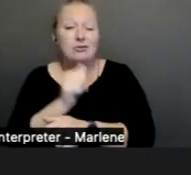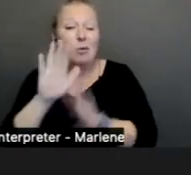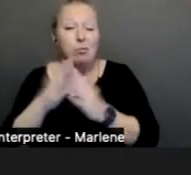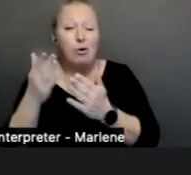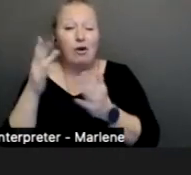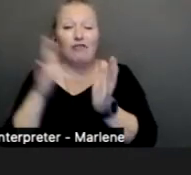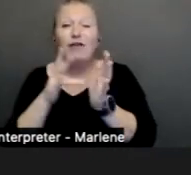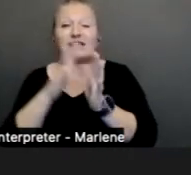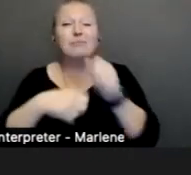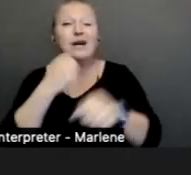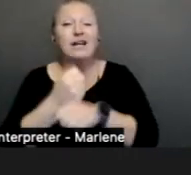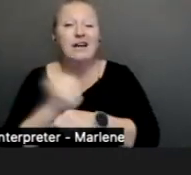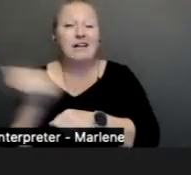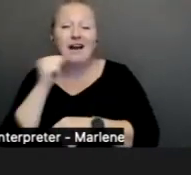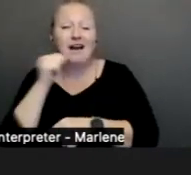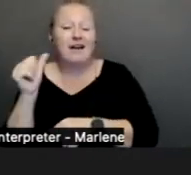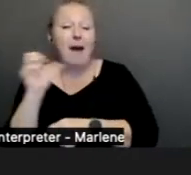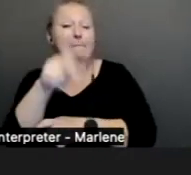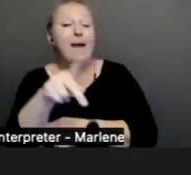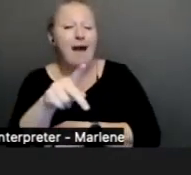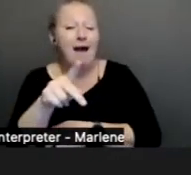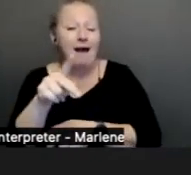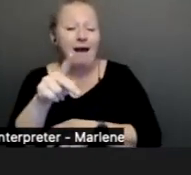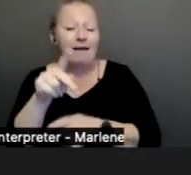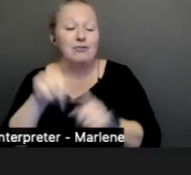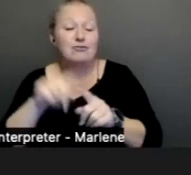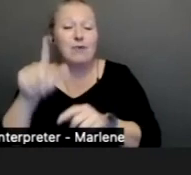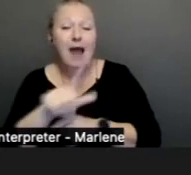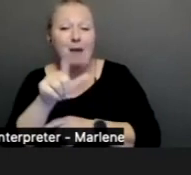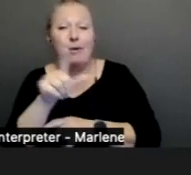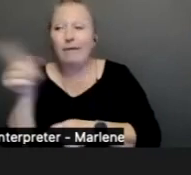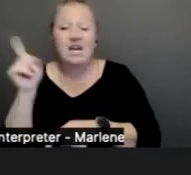it back in. And so John wasn't able to march with us until he settled his textbook fee.